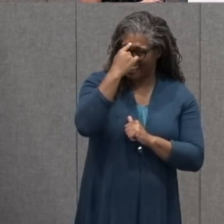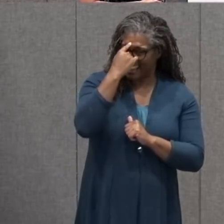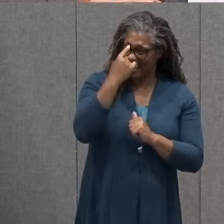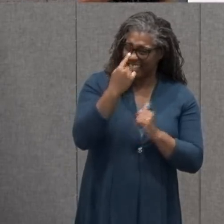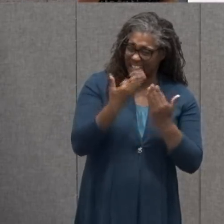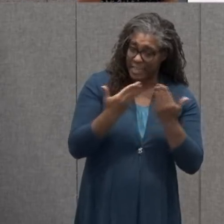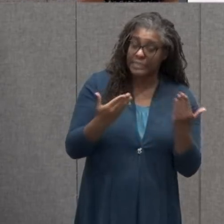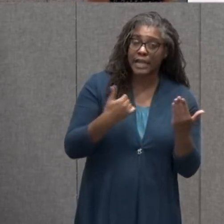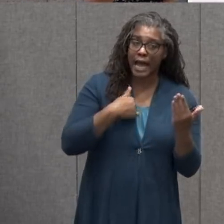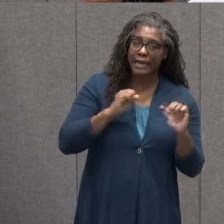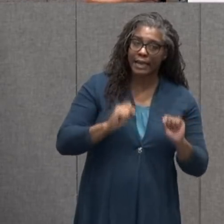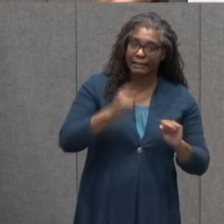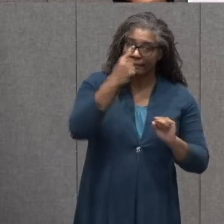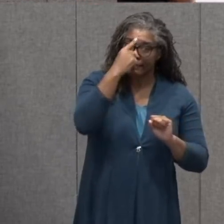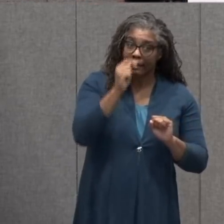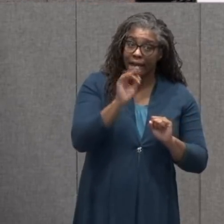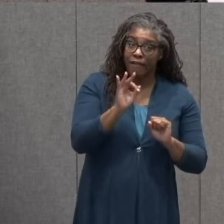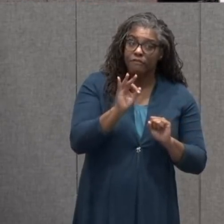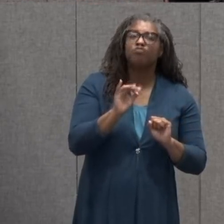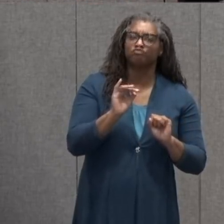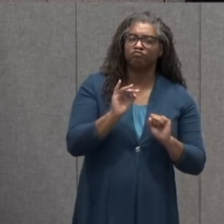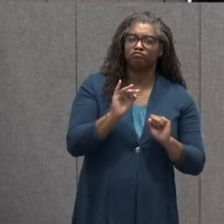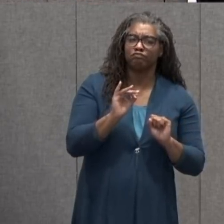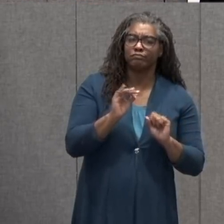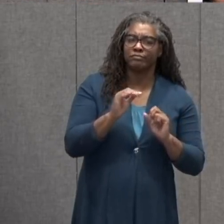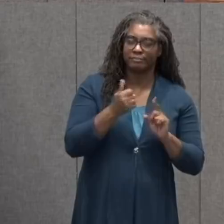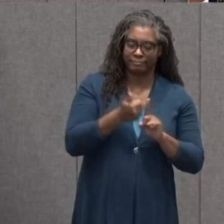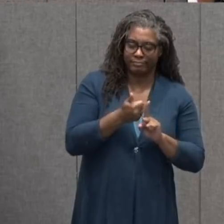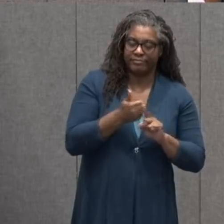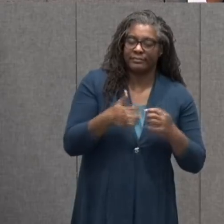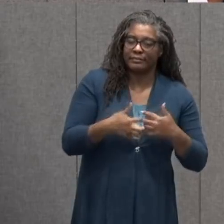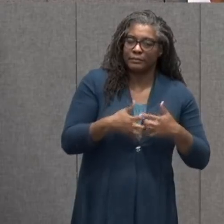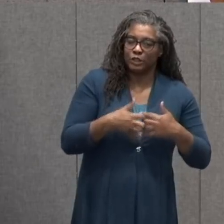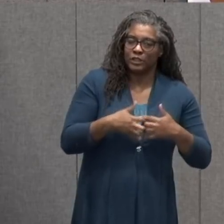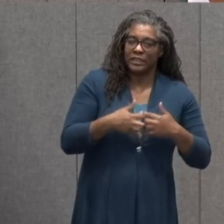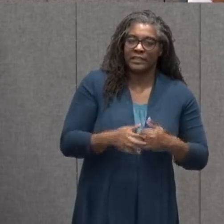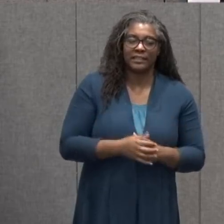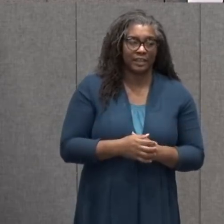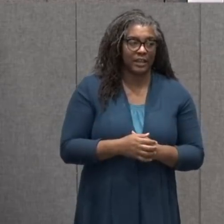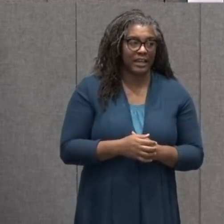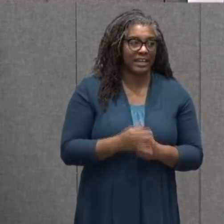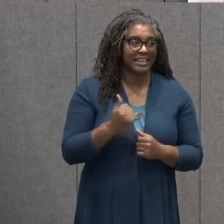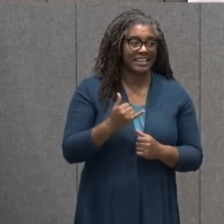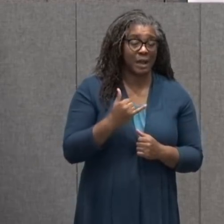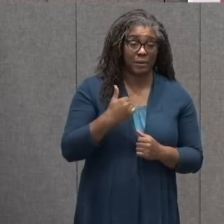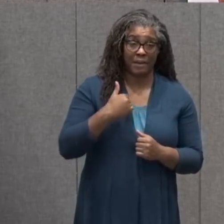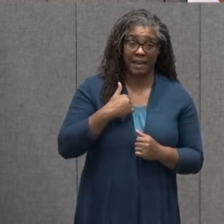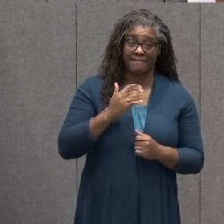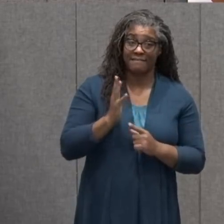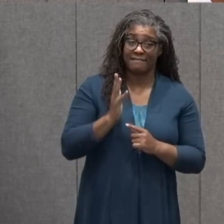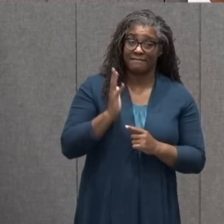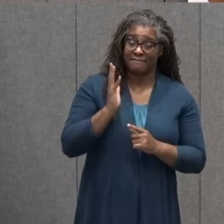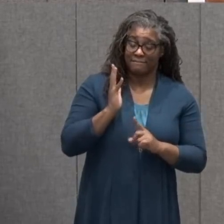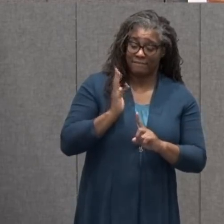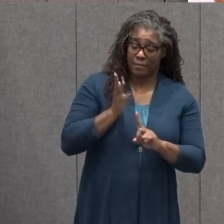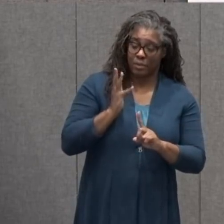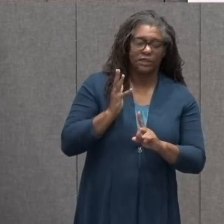And she knows how to do those tally marks, remember it's five, she got to another five, and made the last, she got to four actually,